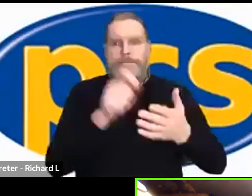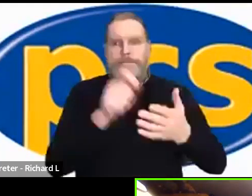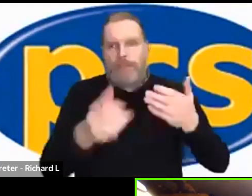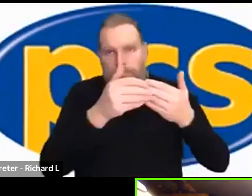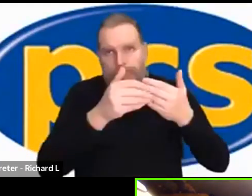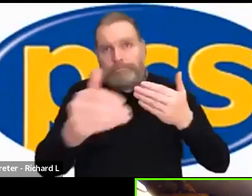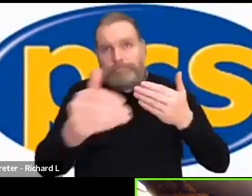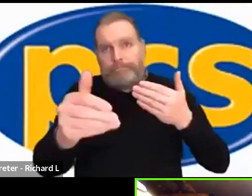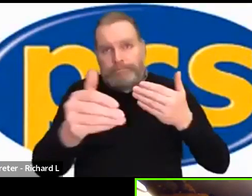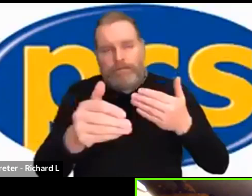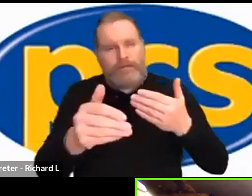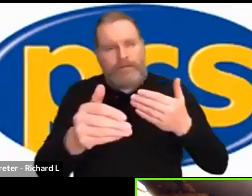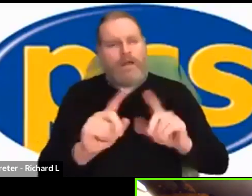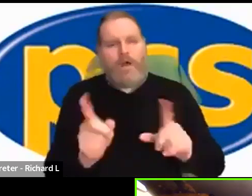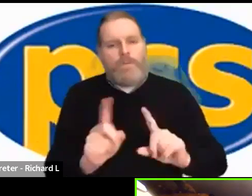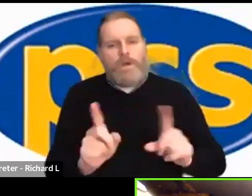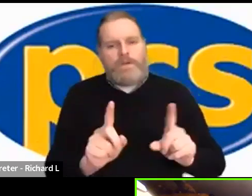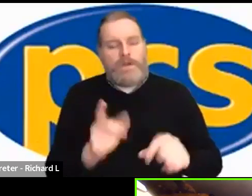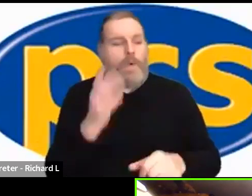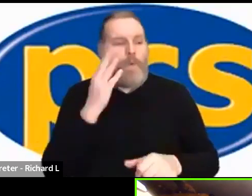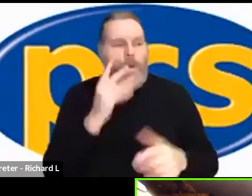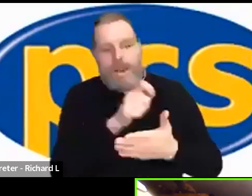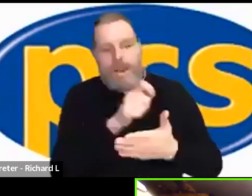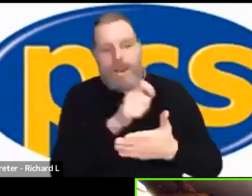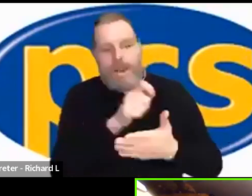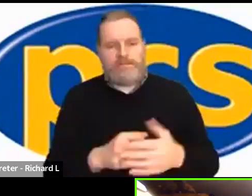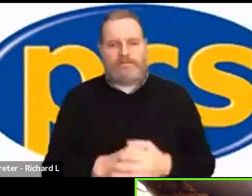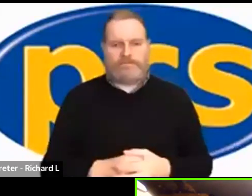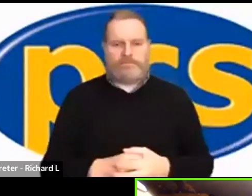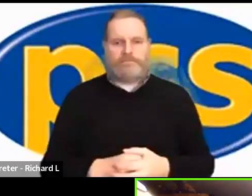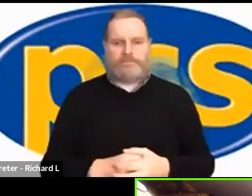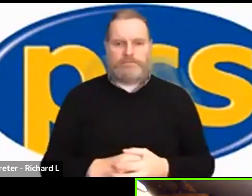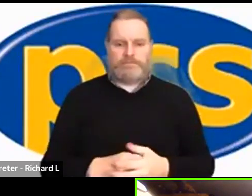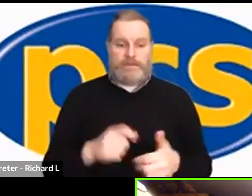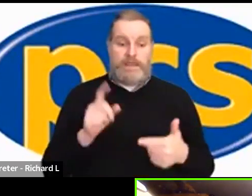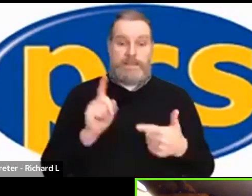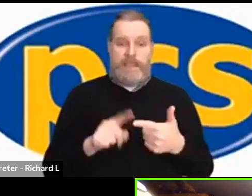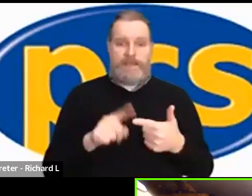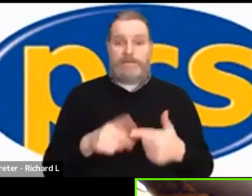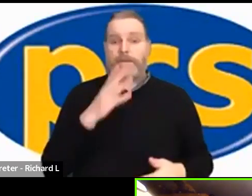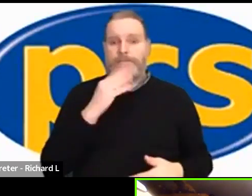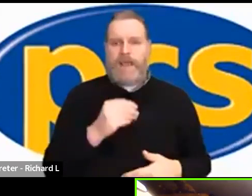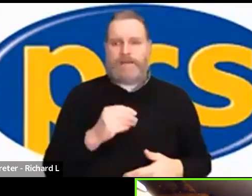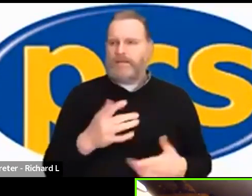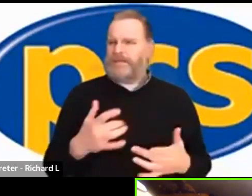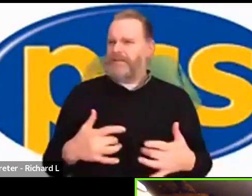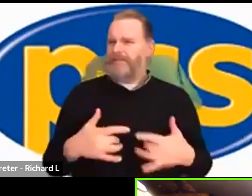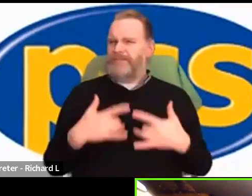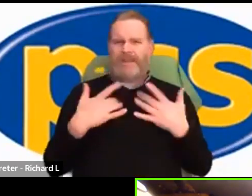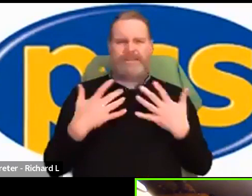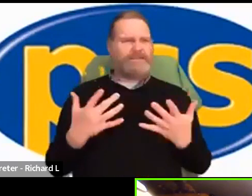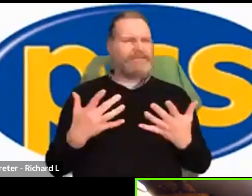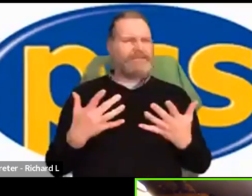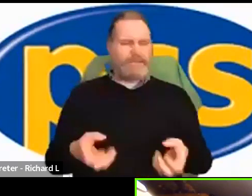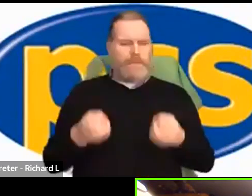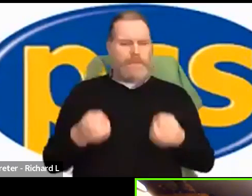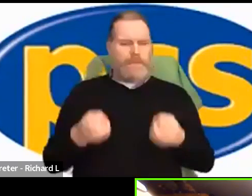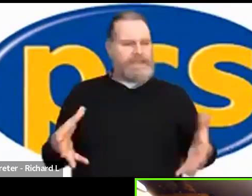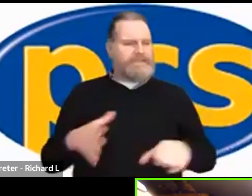So that's ires. So that's Gordon. And then Gavin Miller says, Why. s, Why does it seem we're wasting time? Time we have, yeah we have, when we're allowed to